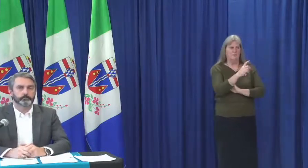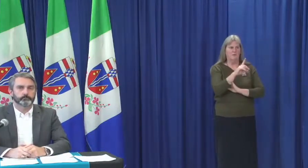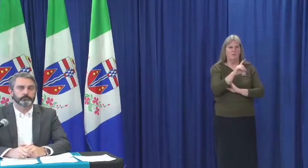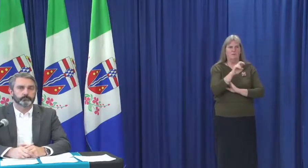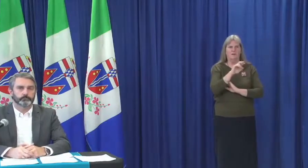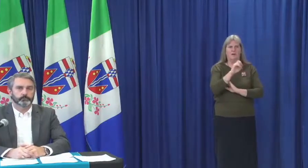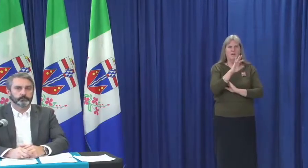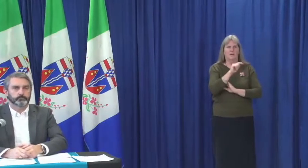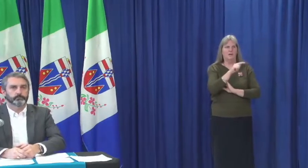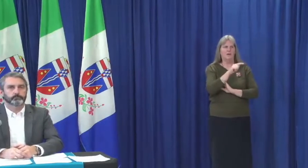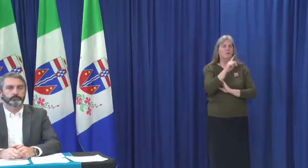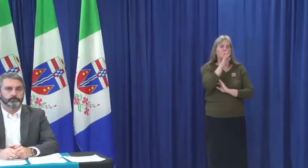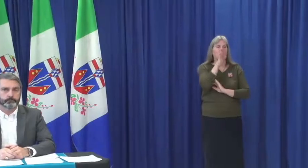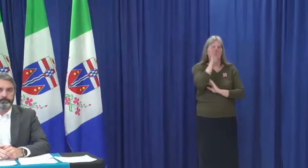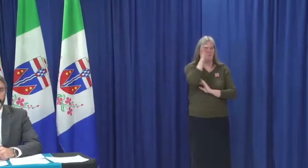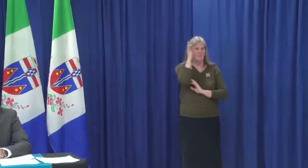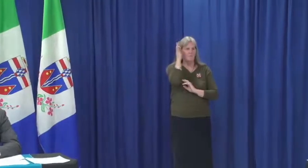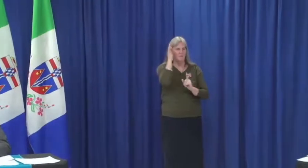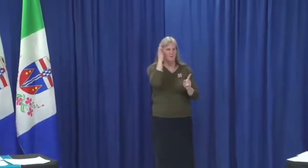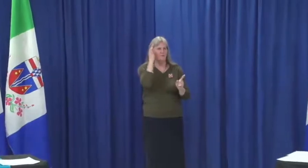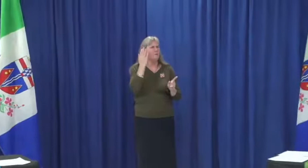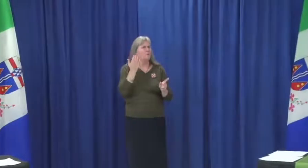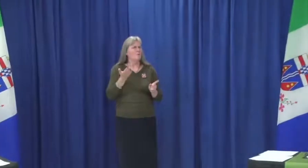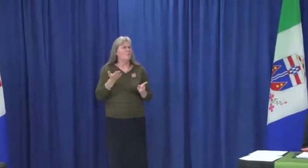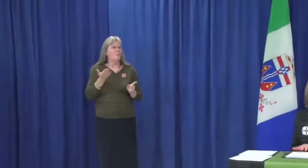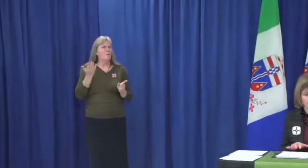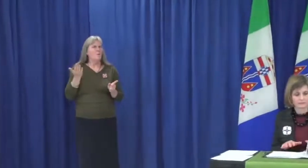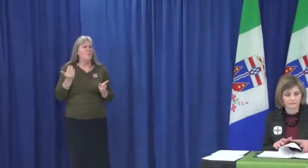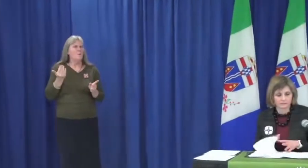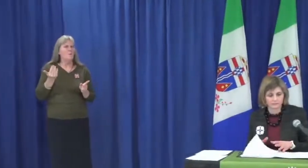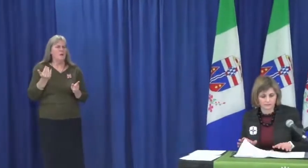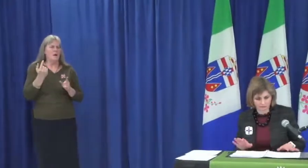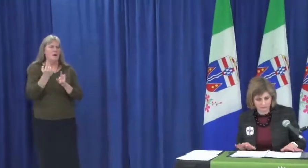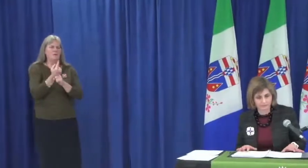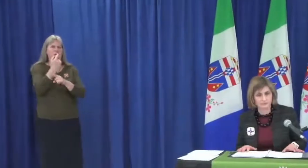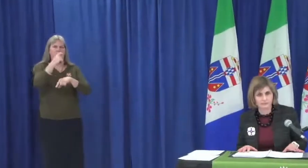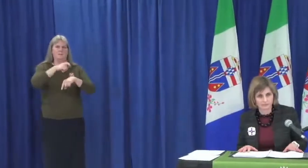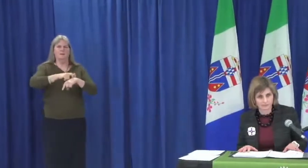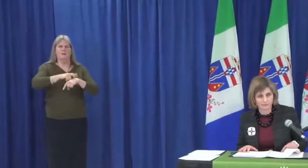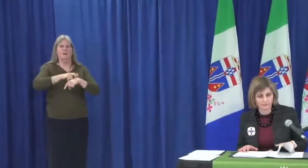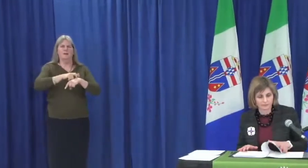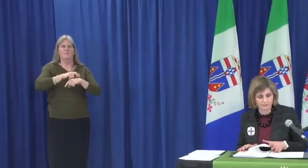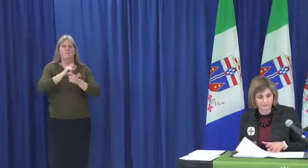Doctor Elliott can you please explain in French why it's the right moment to change the